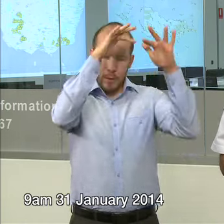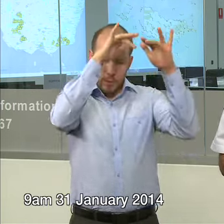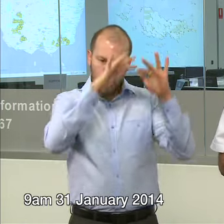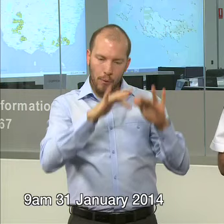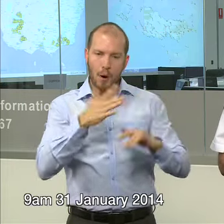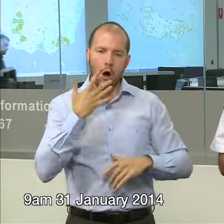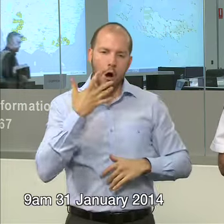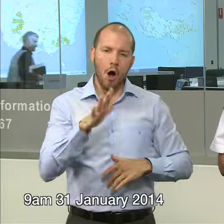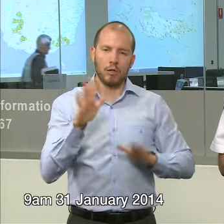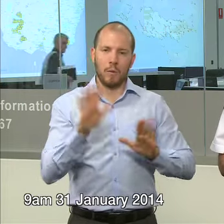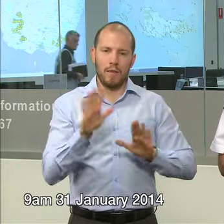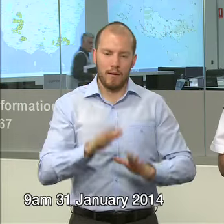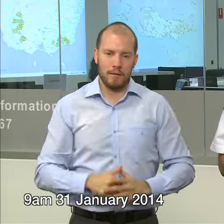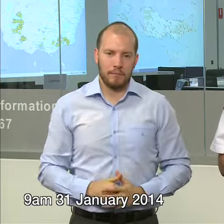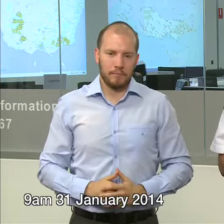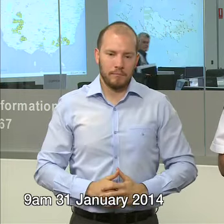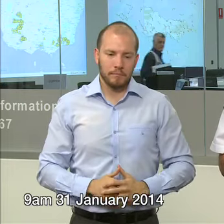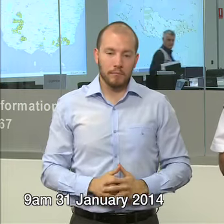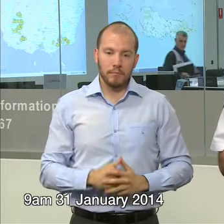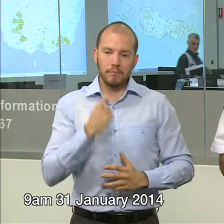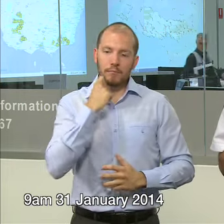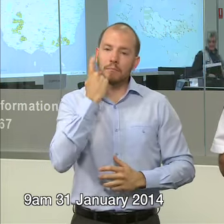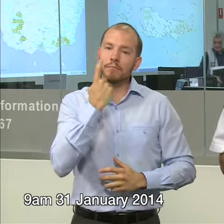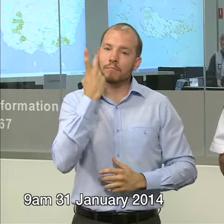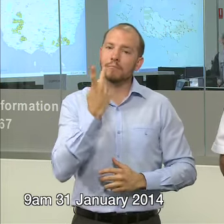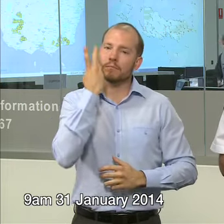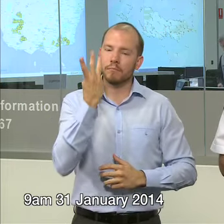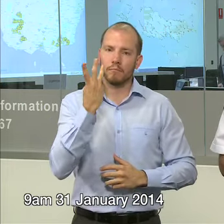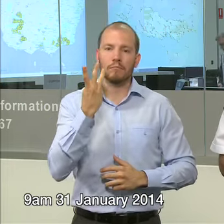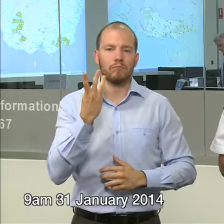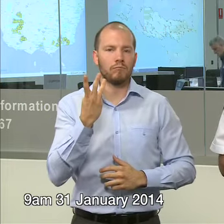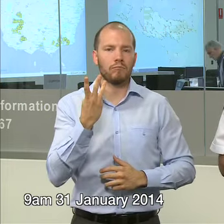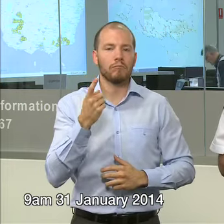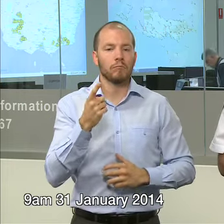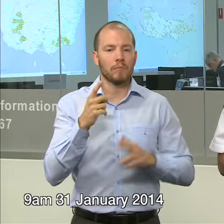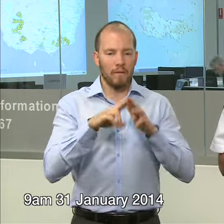The next couple of days will be really interesting. Weíve got Friday, Saturday, Sunday that are really hot.